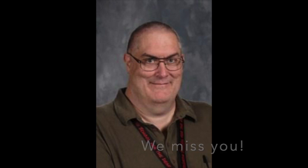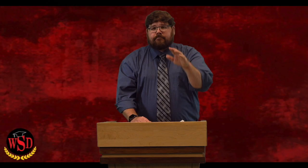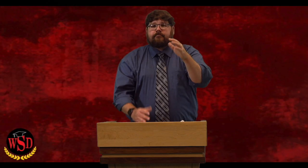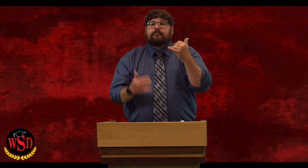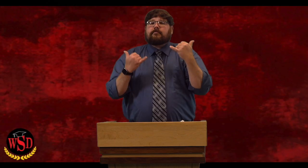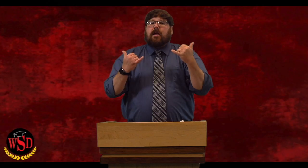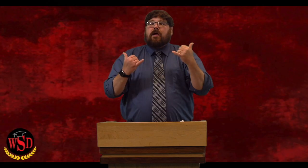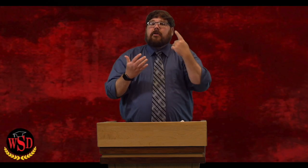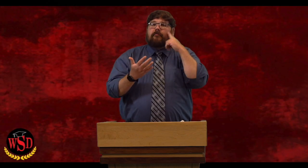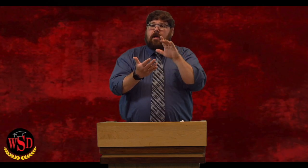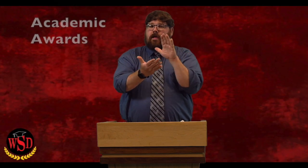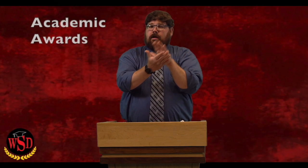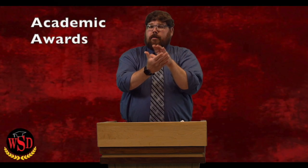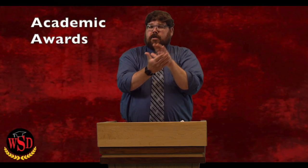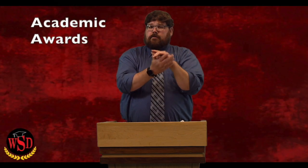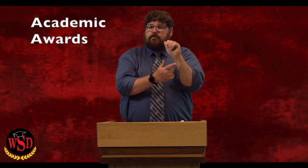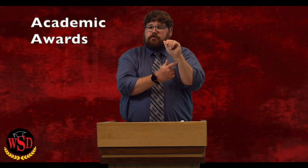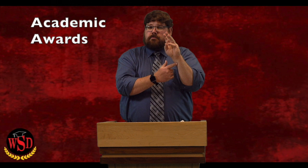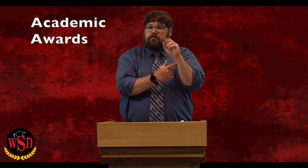Now, for the academic awards.